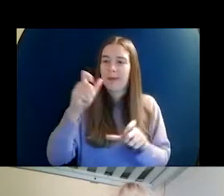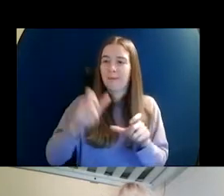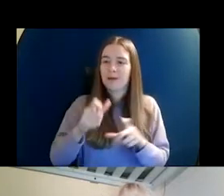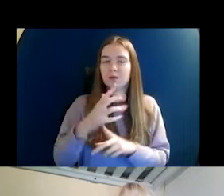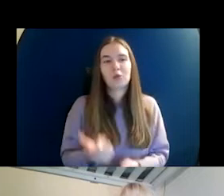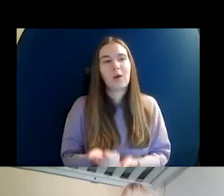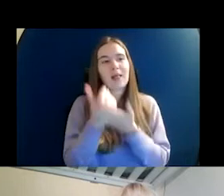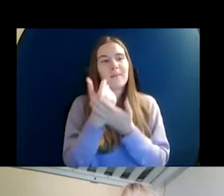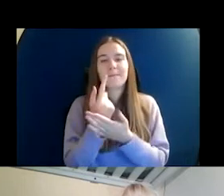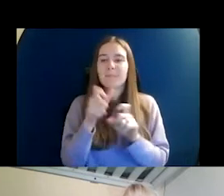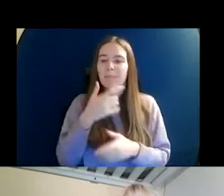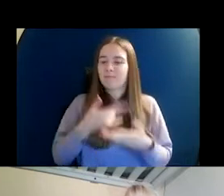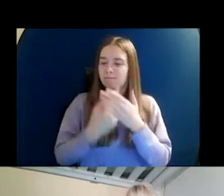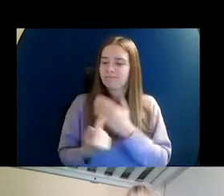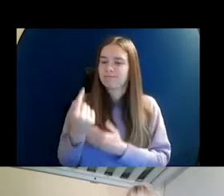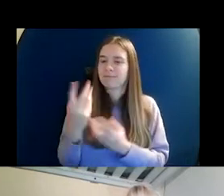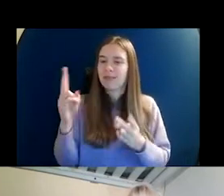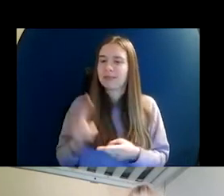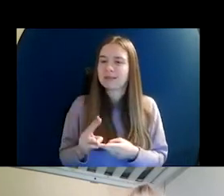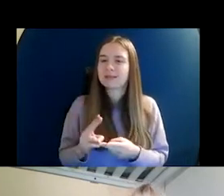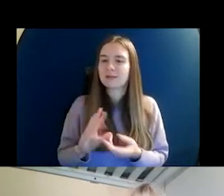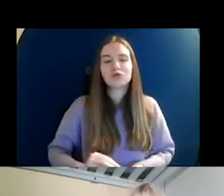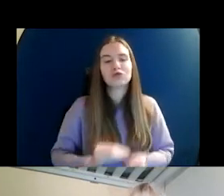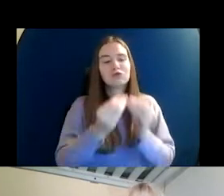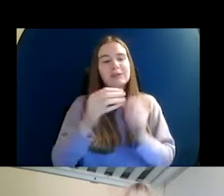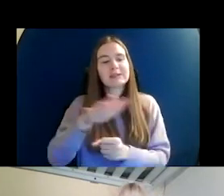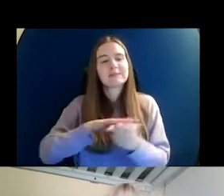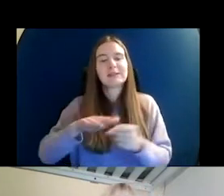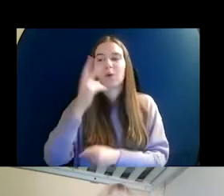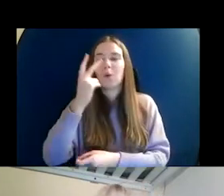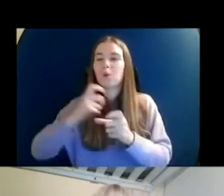the project aims to create spaces for these elderly residents and then the children